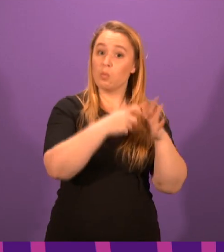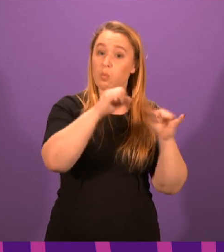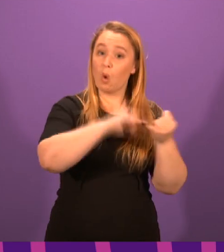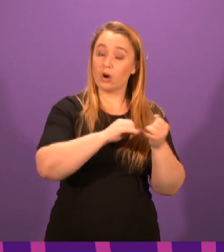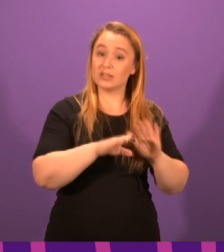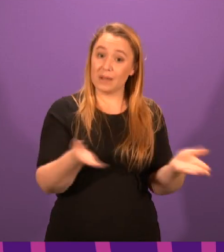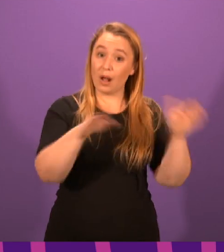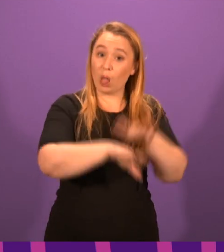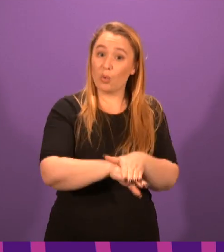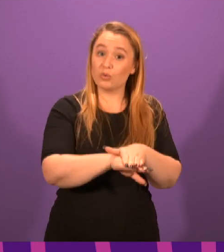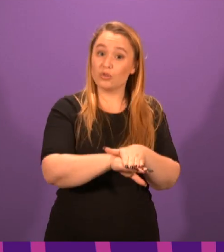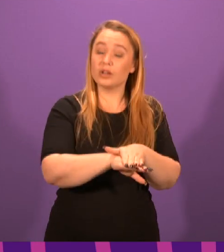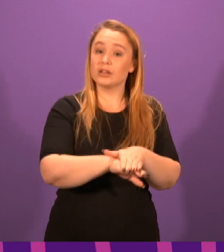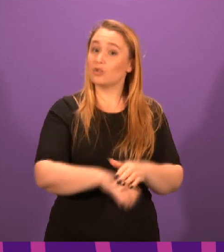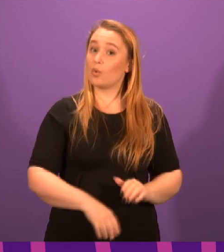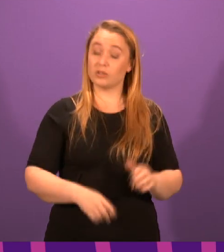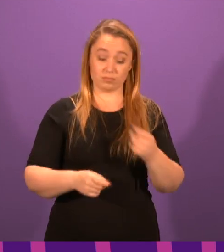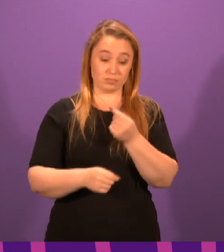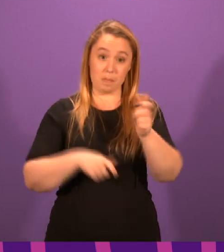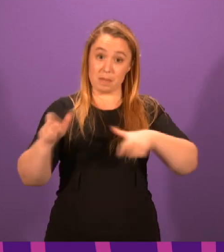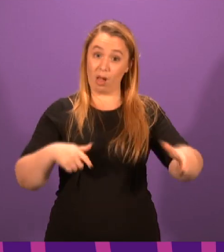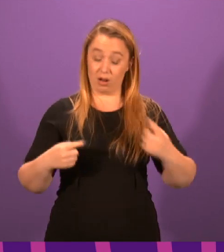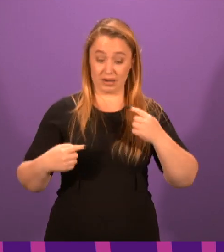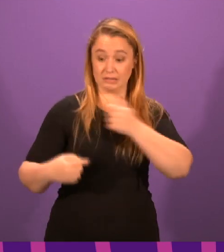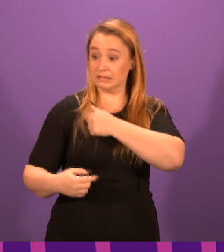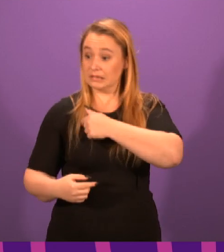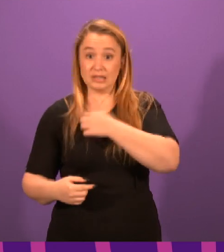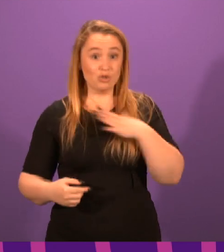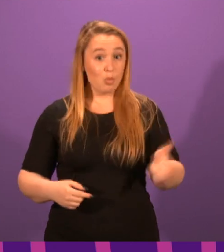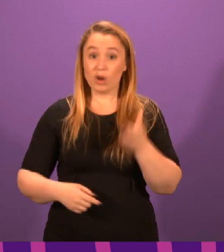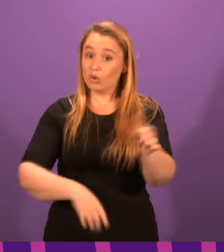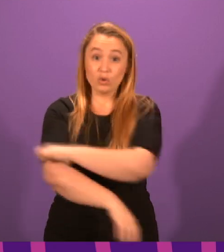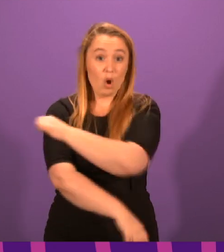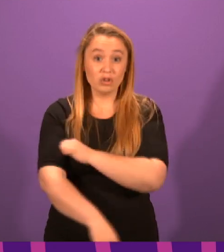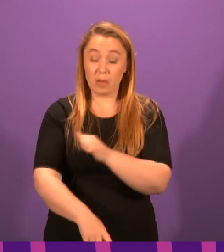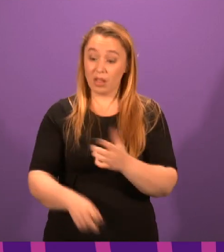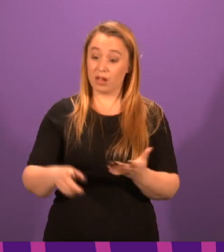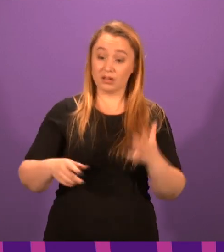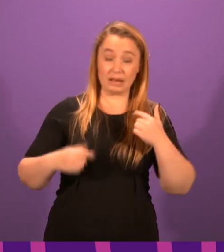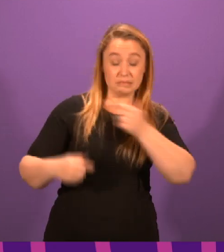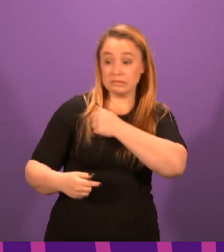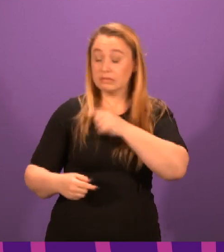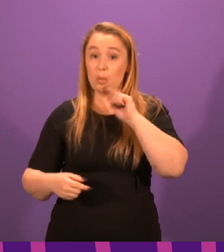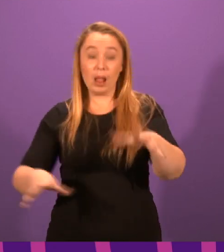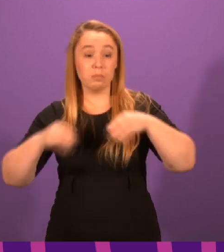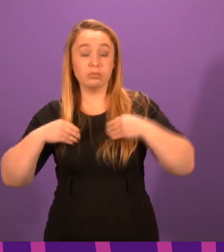into hospital, and that is no good at all. I would appreciate further reassurance on that. Jeane Freeman: